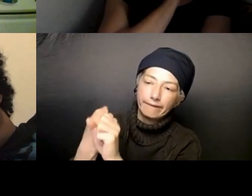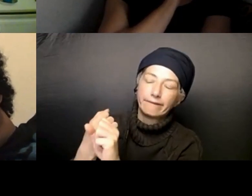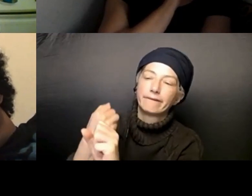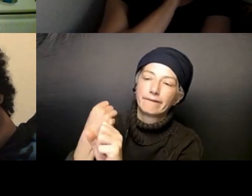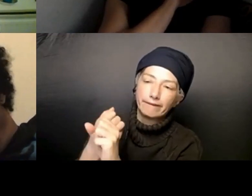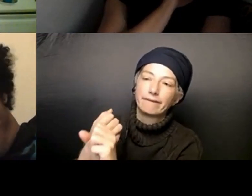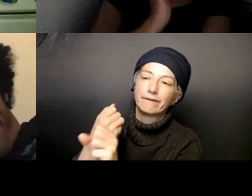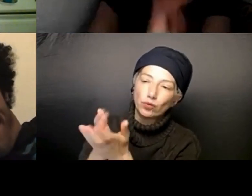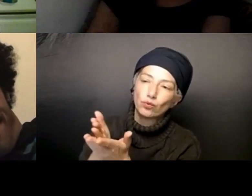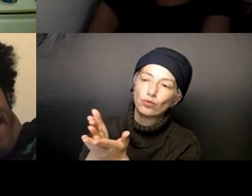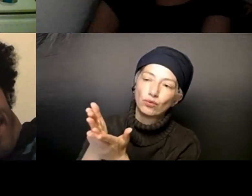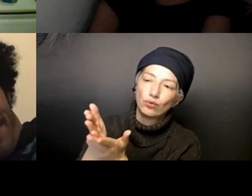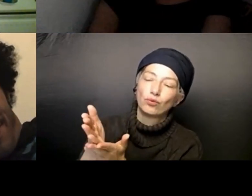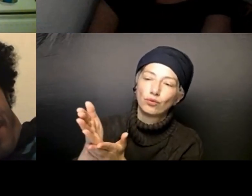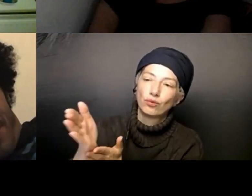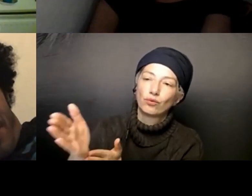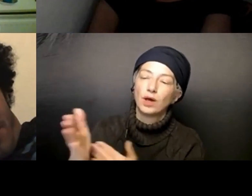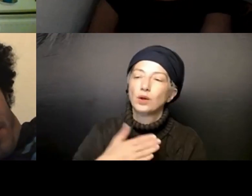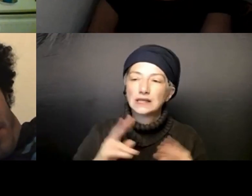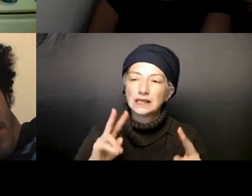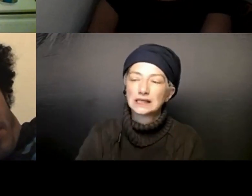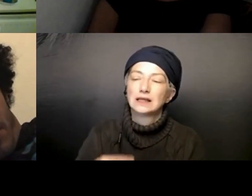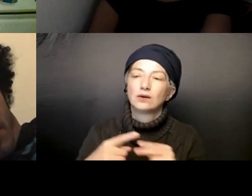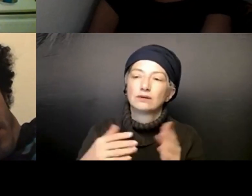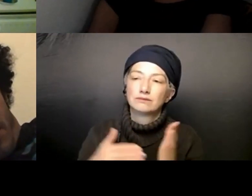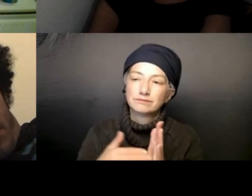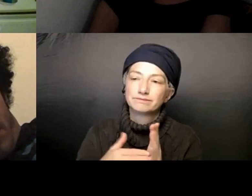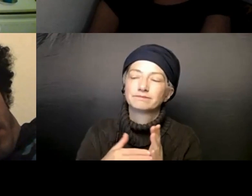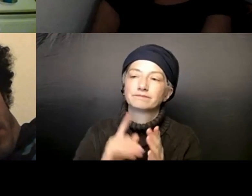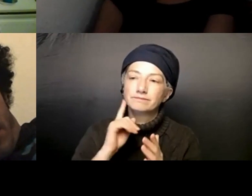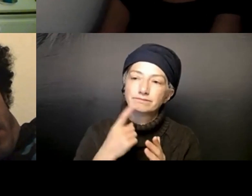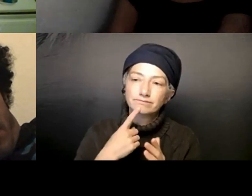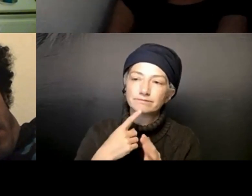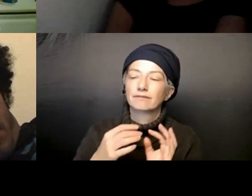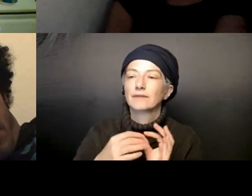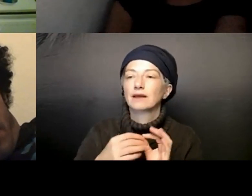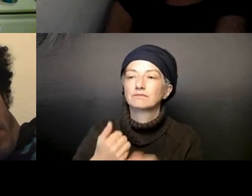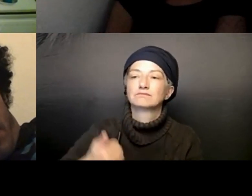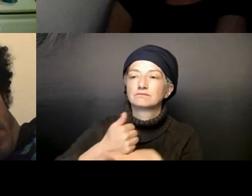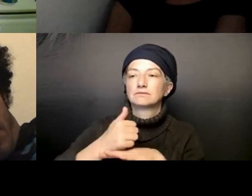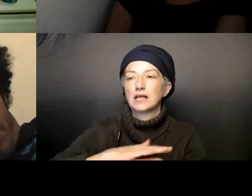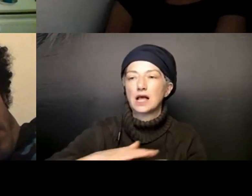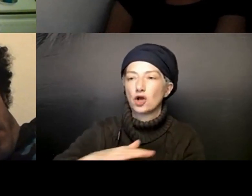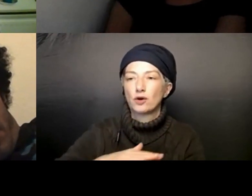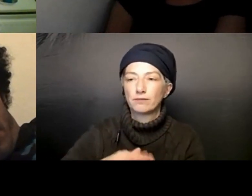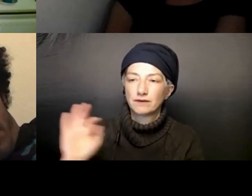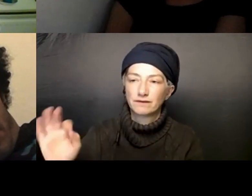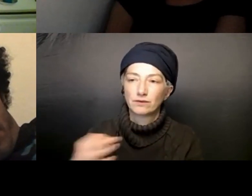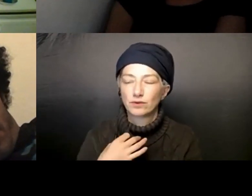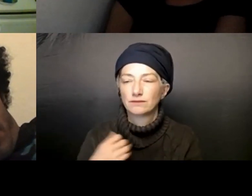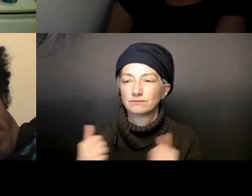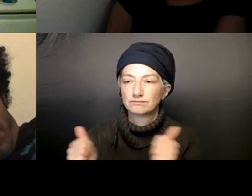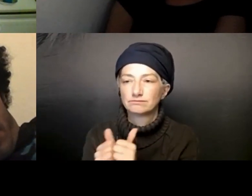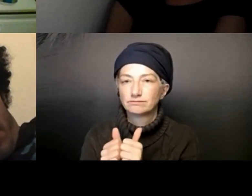and for disabled-led and Deaf-led spaces at all times.